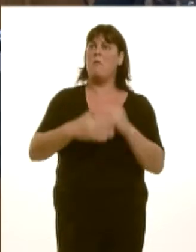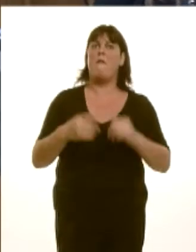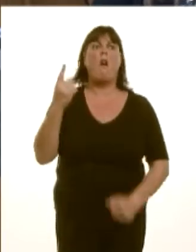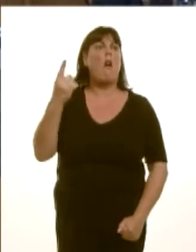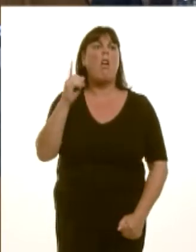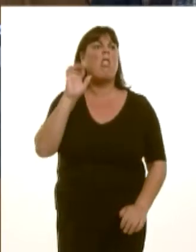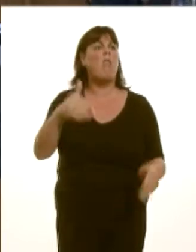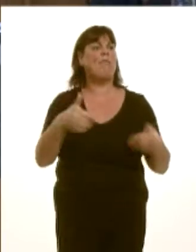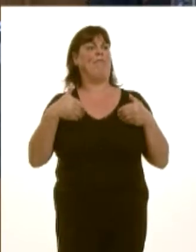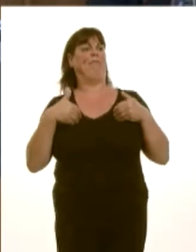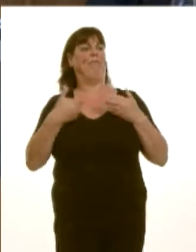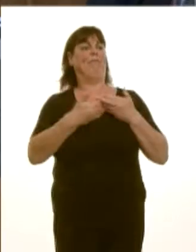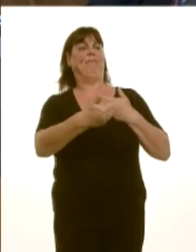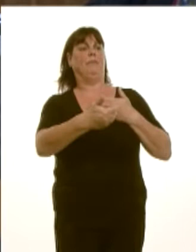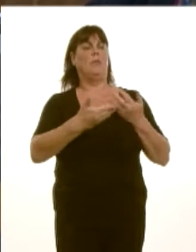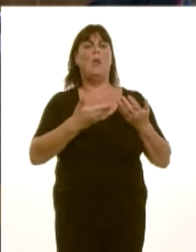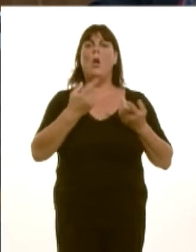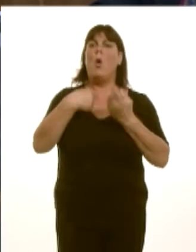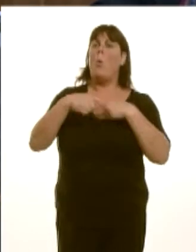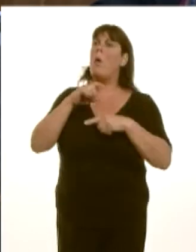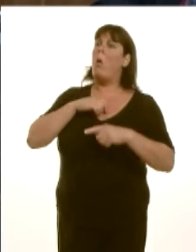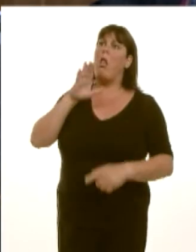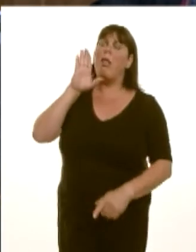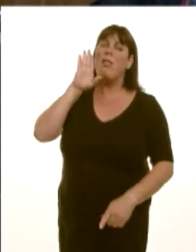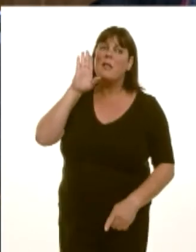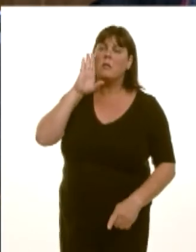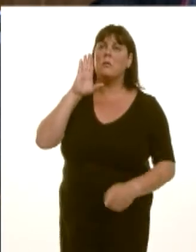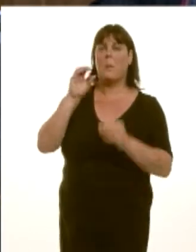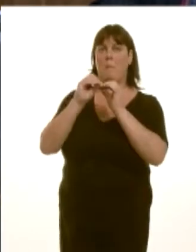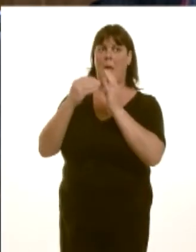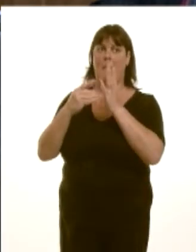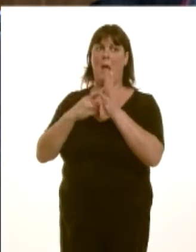We are prepared to listen to the BMA, but we would prefer it if it were consistent,